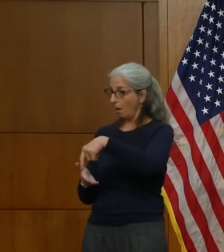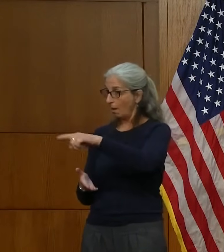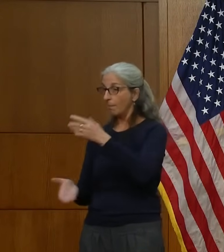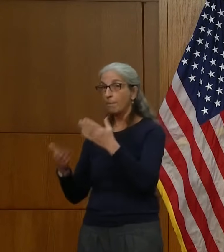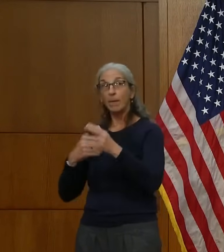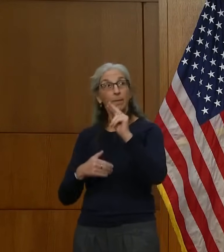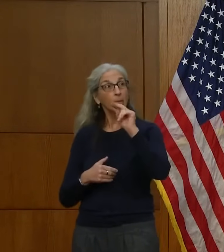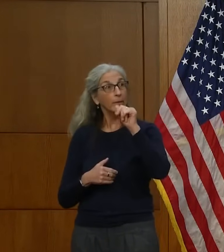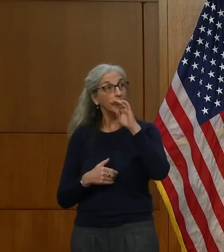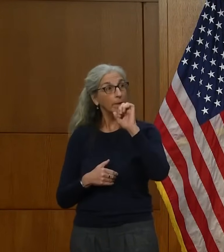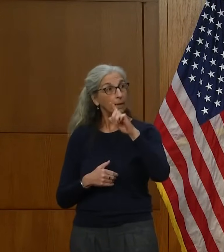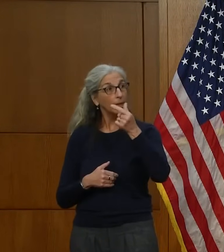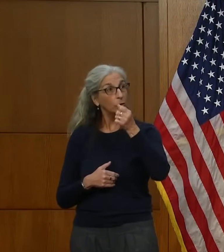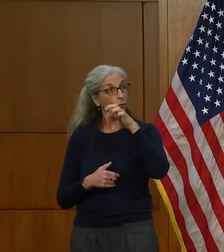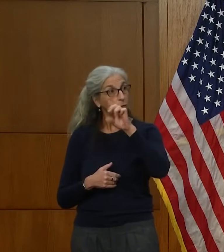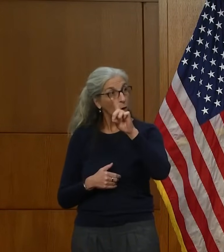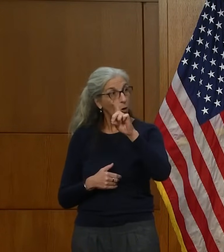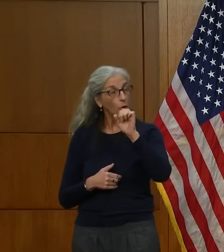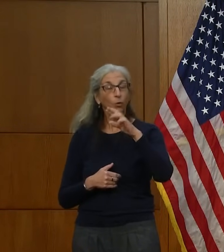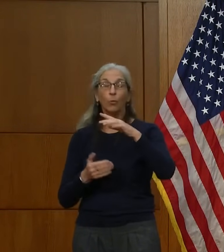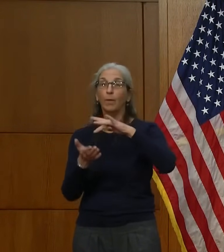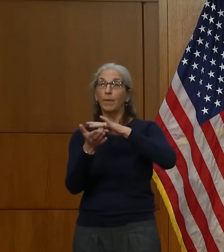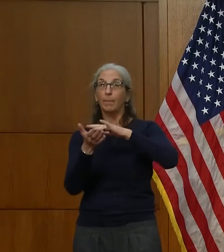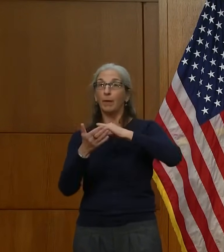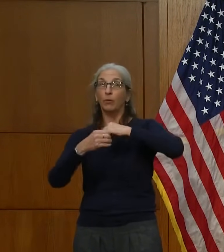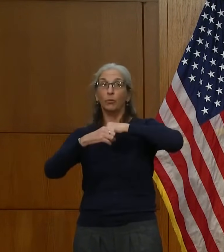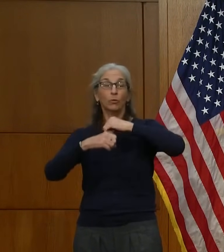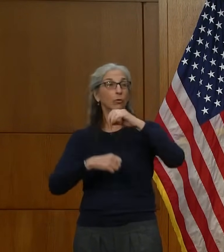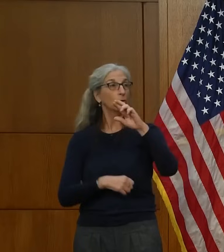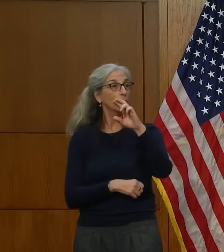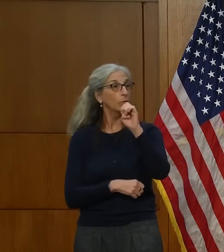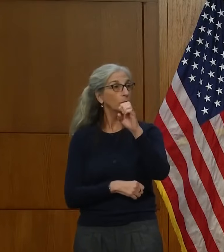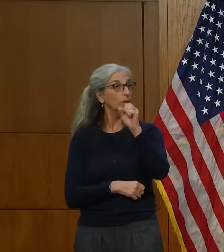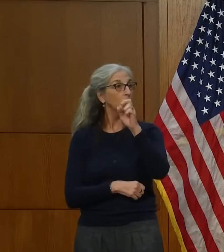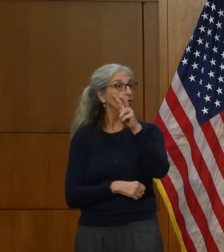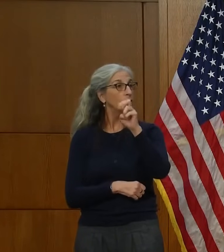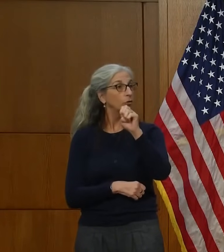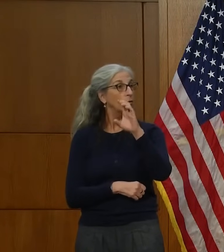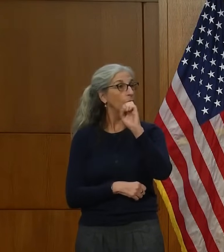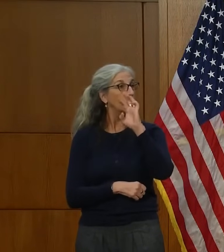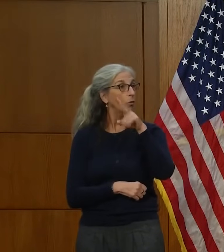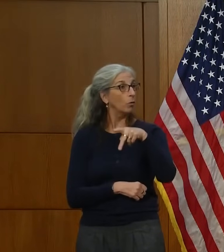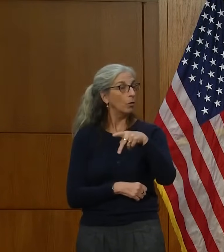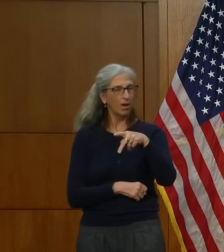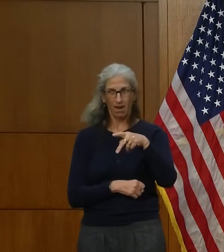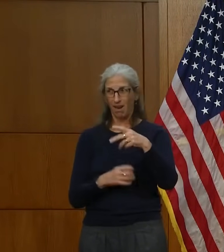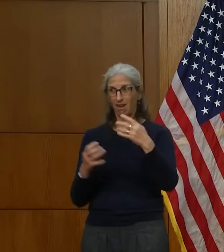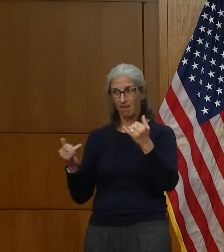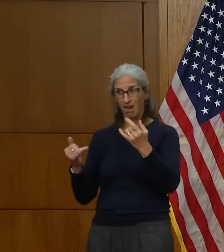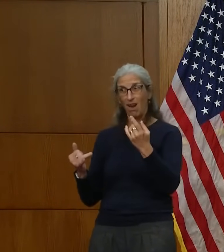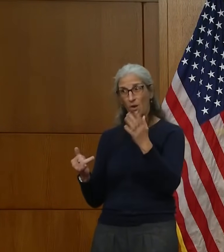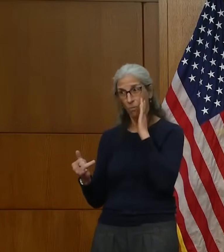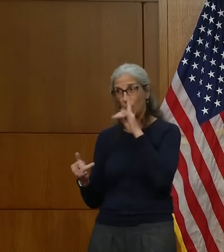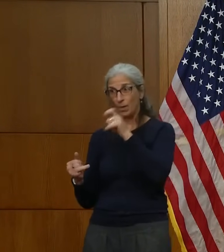STATE LEVEL TO HELP ADDRESS THAT? I DON'T KNOW IF THAT COULD INCLUDE THE NATIONAL GUARD, THE MEDICAL RESERVE